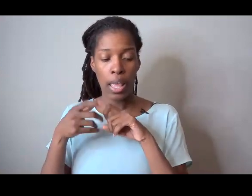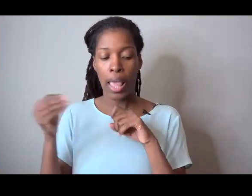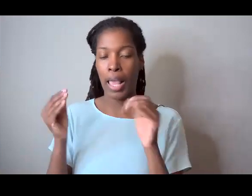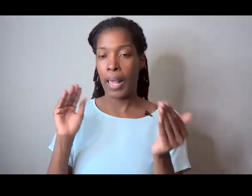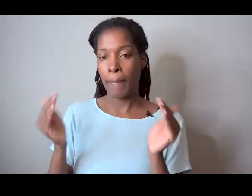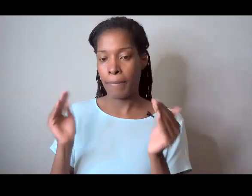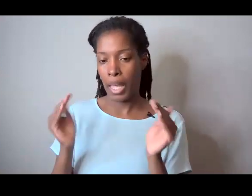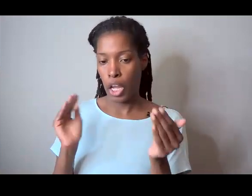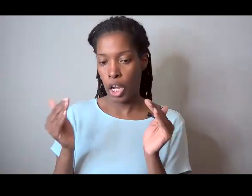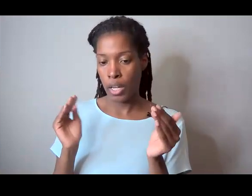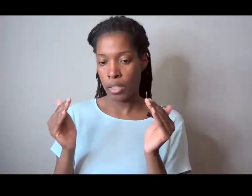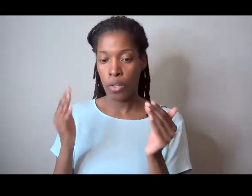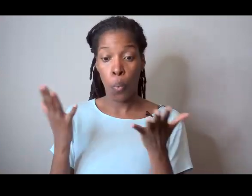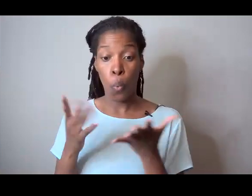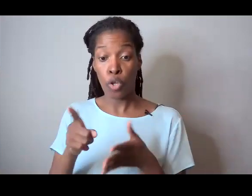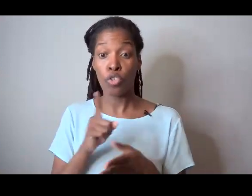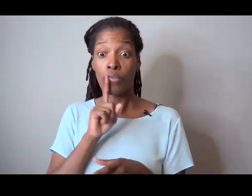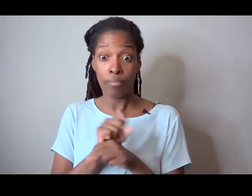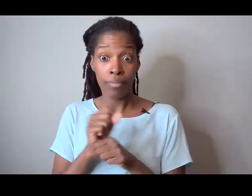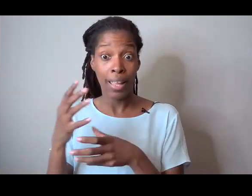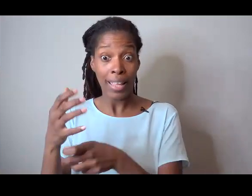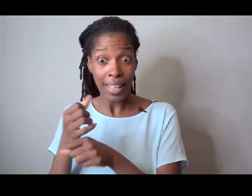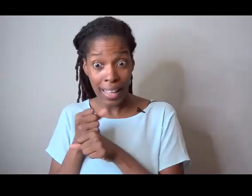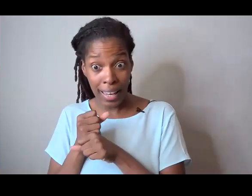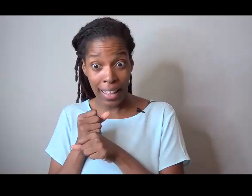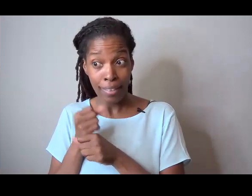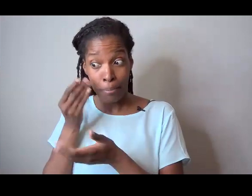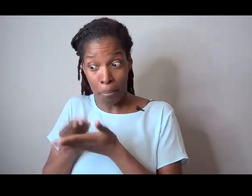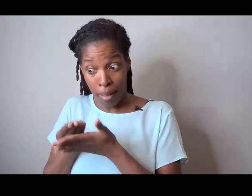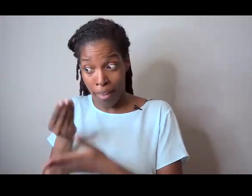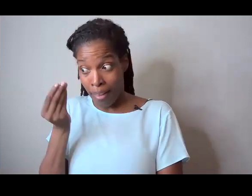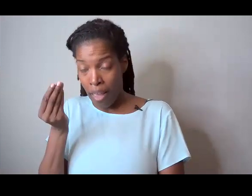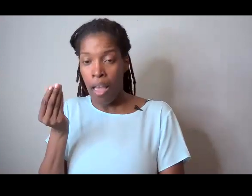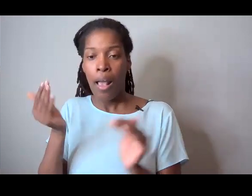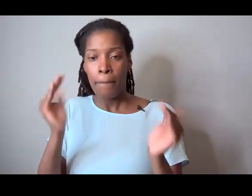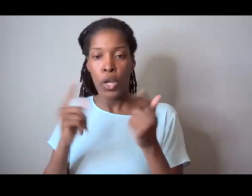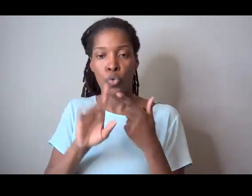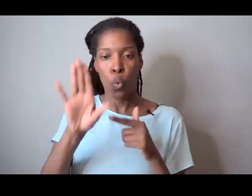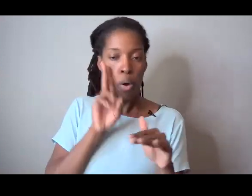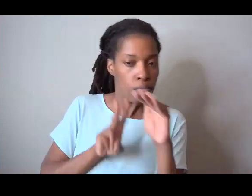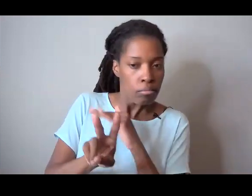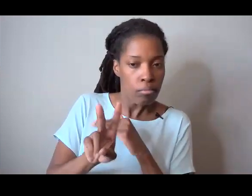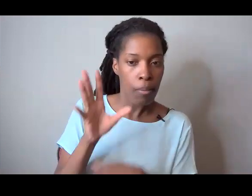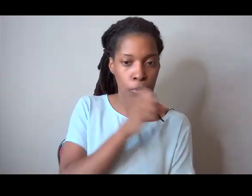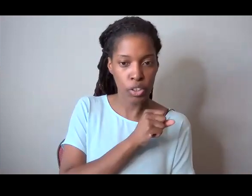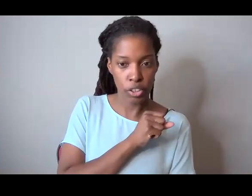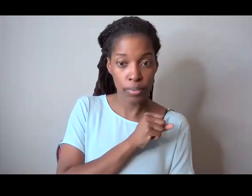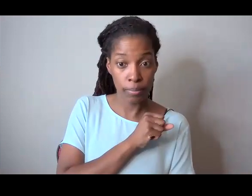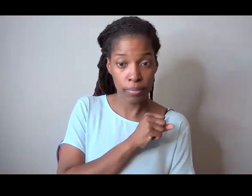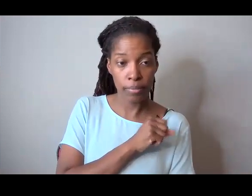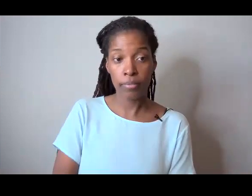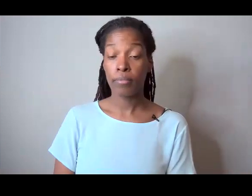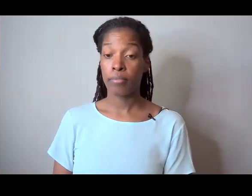what you're actually getting in net profit to what you projected. Now that's good to do each month,